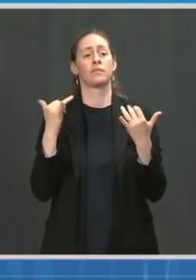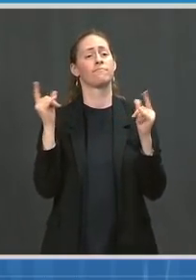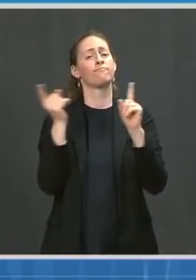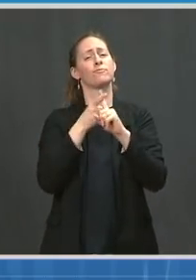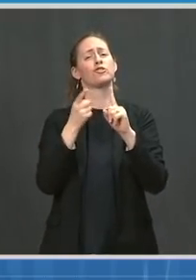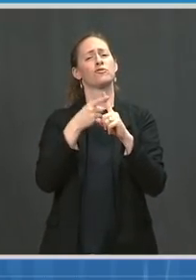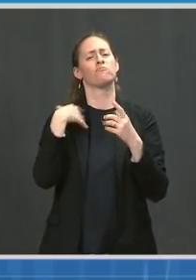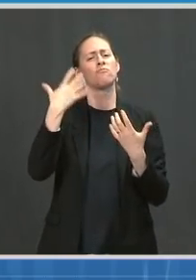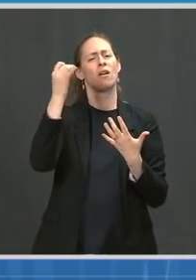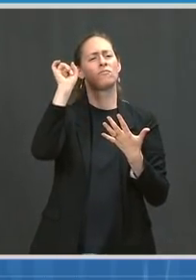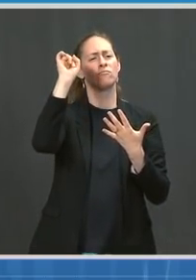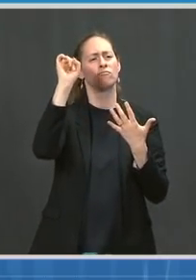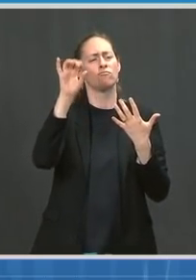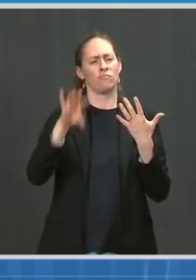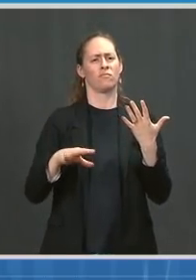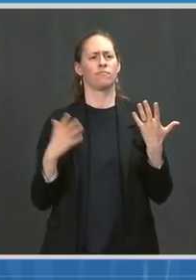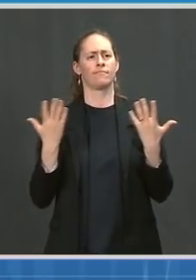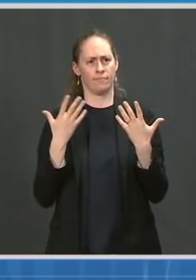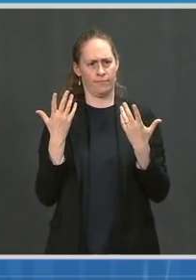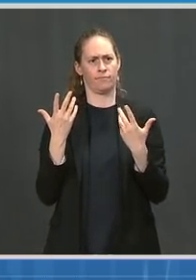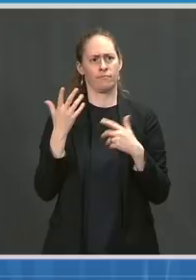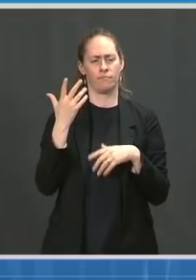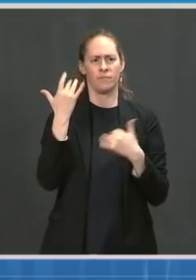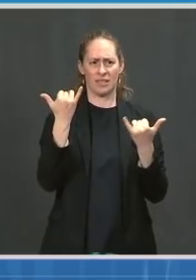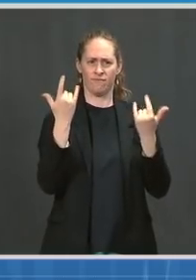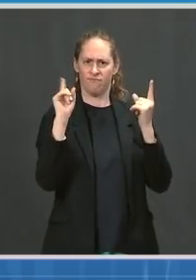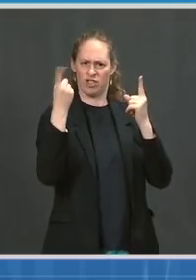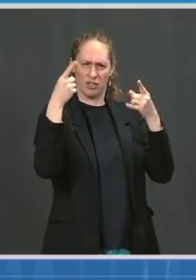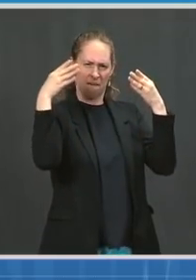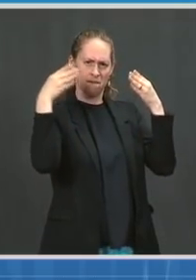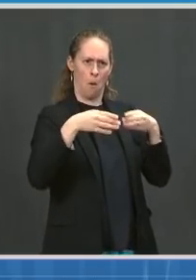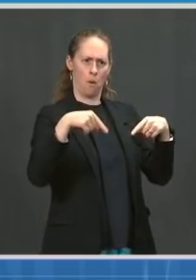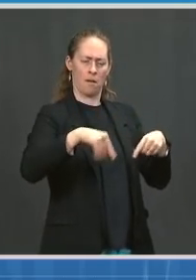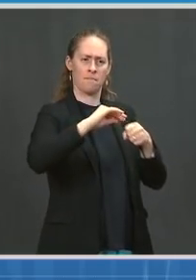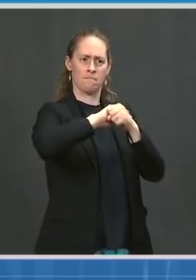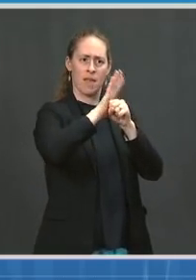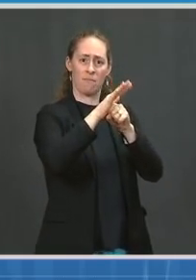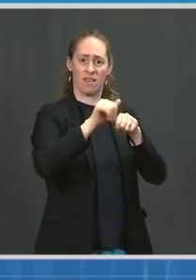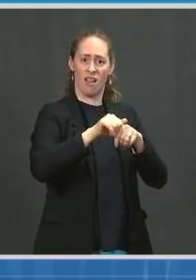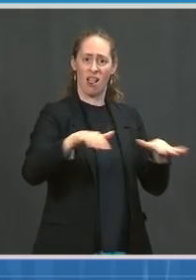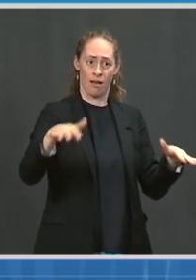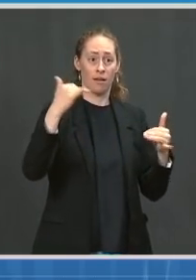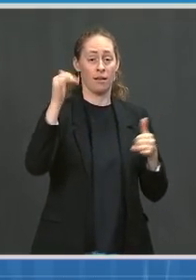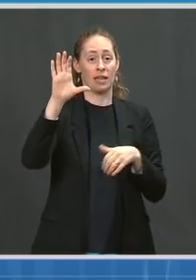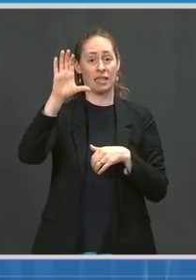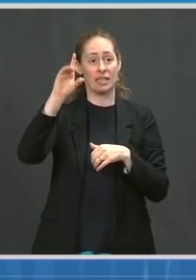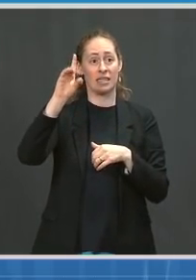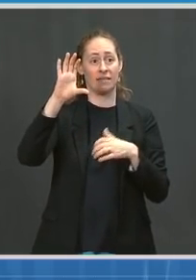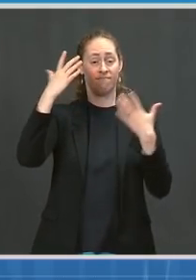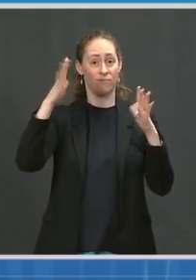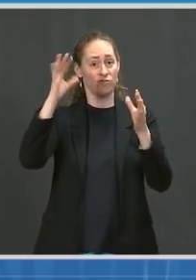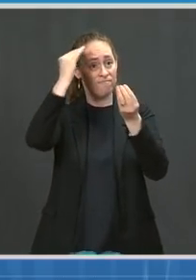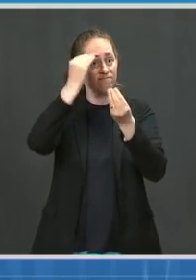where we are in the context of the pandemic. Yesterday, the CDC reported 61,000 new cases of COVID.